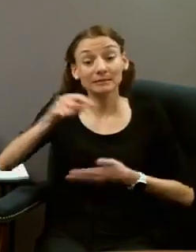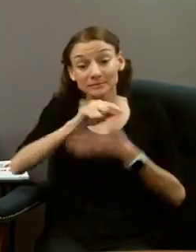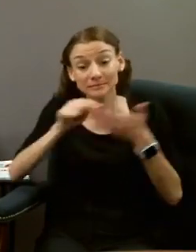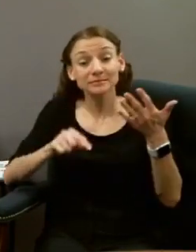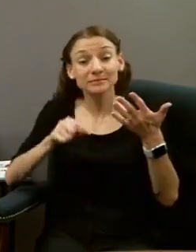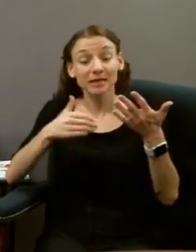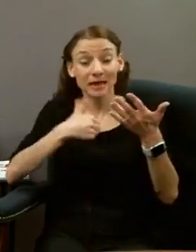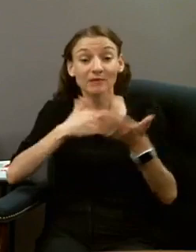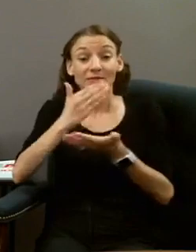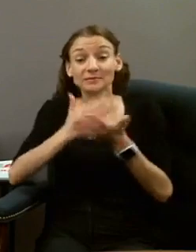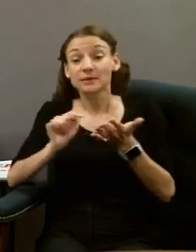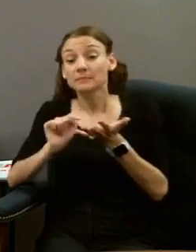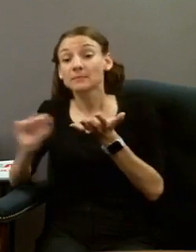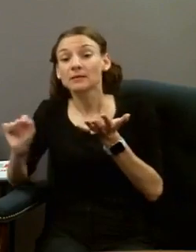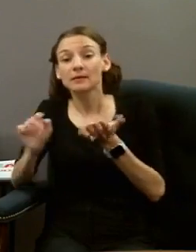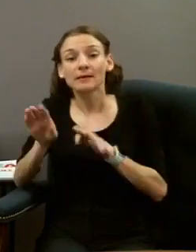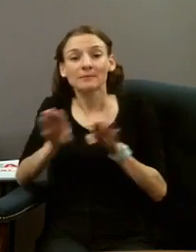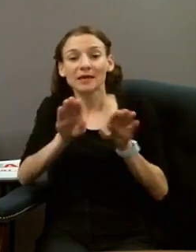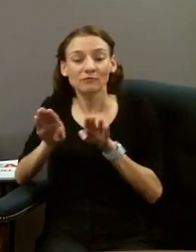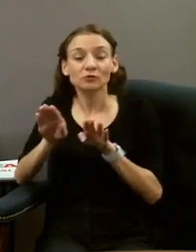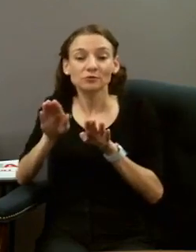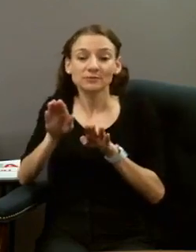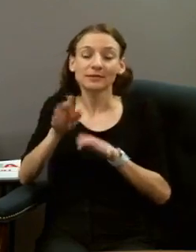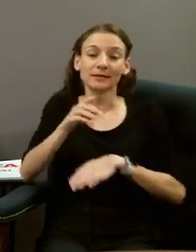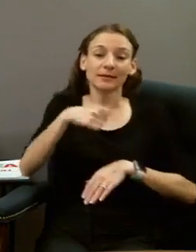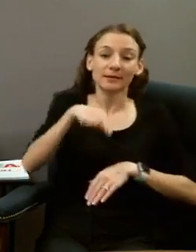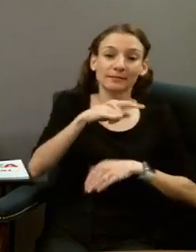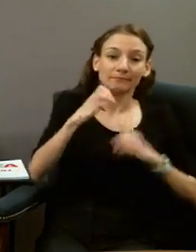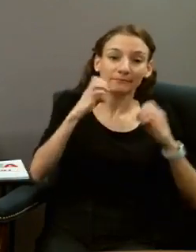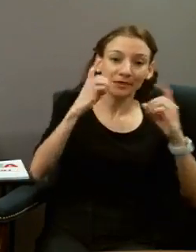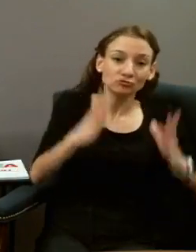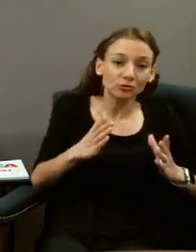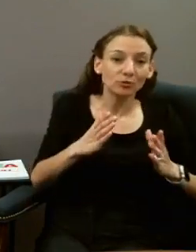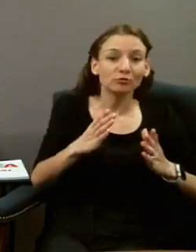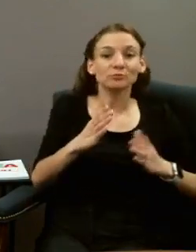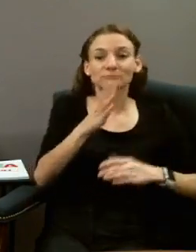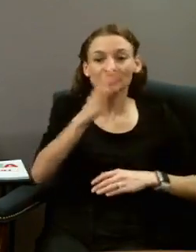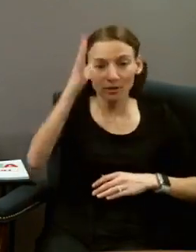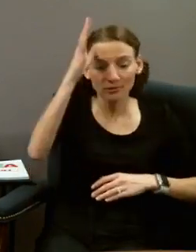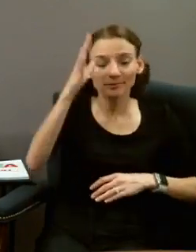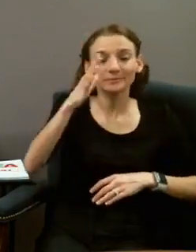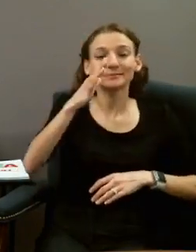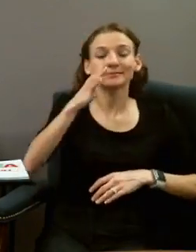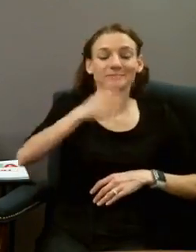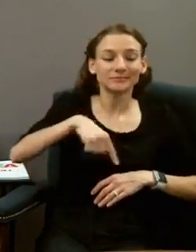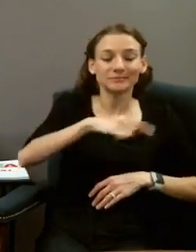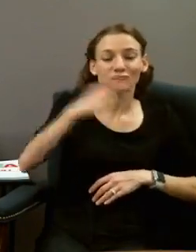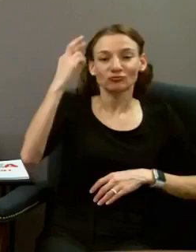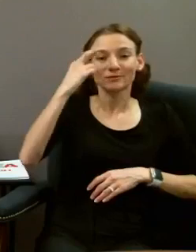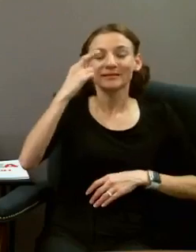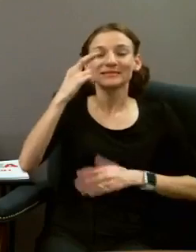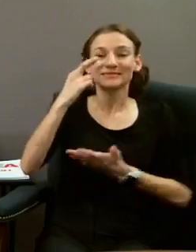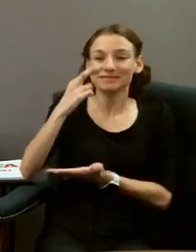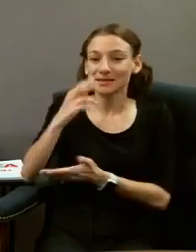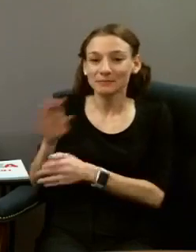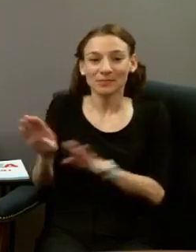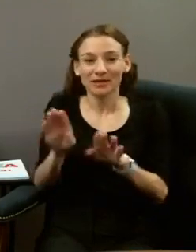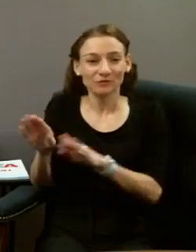that we, as educators, as parents, do recognize that it's better for that person